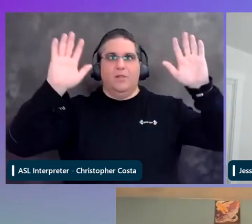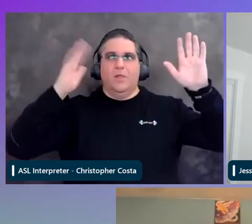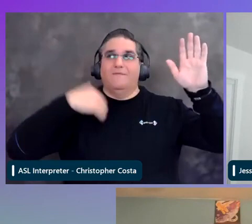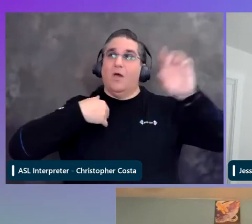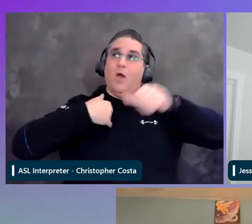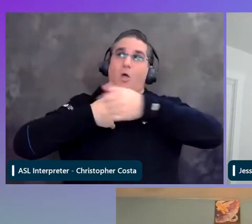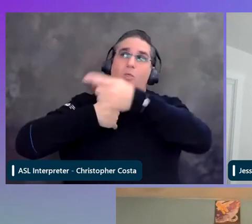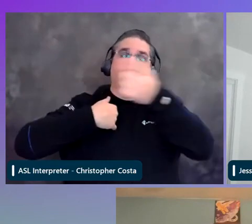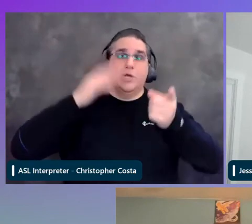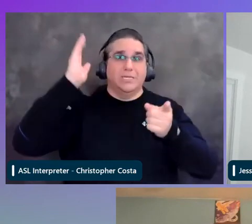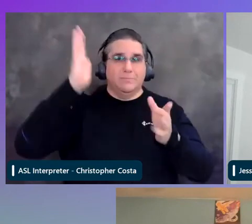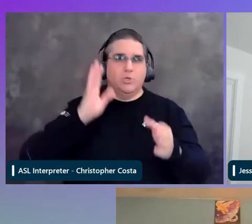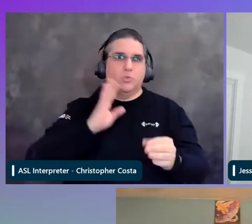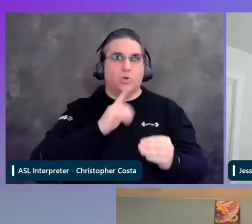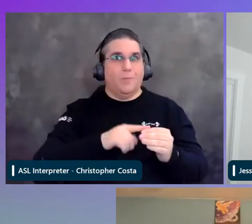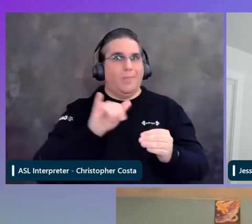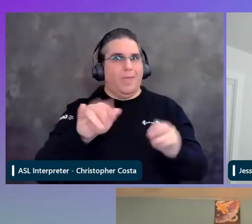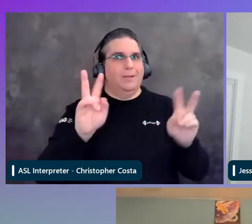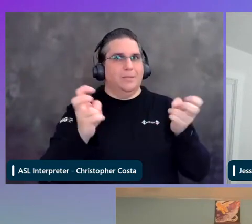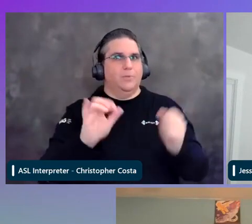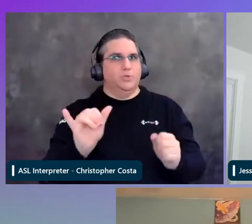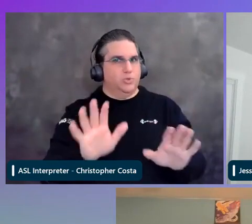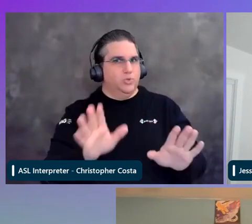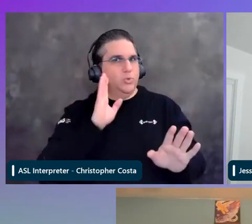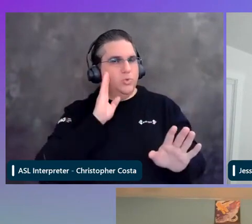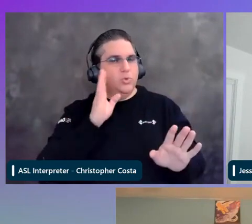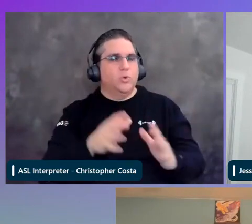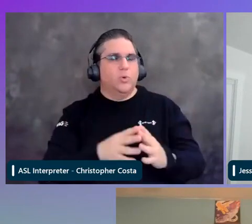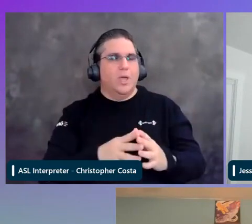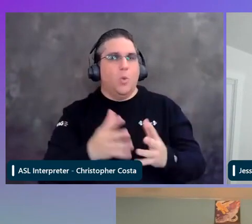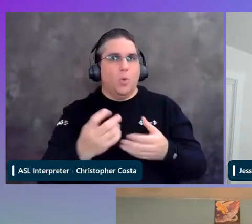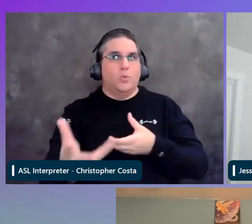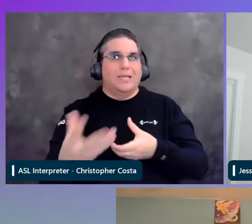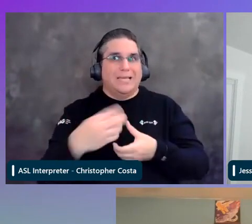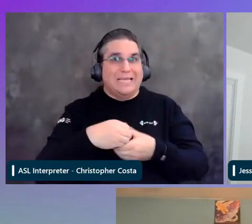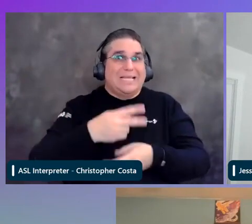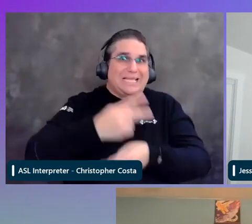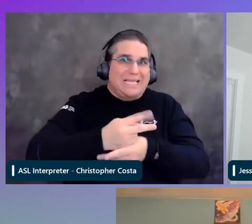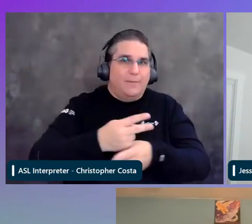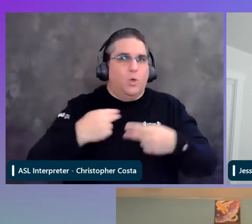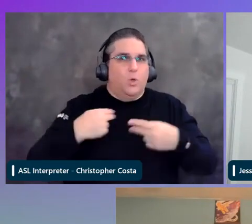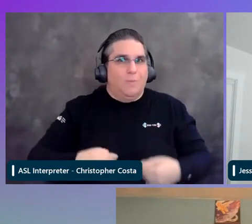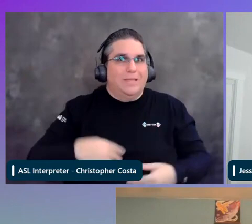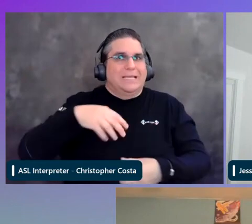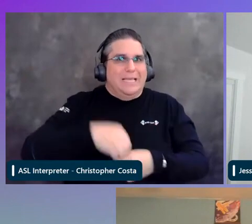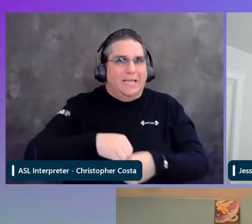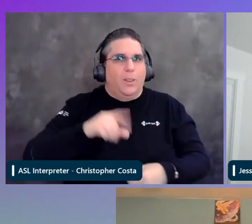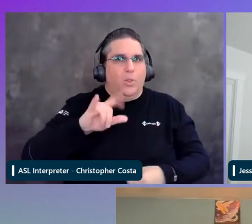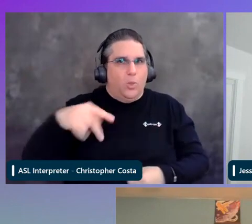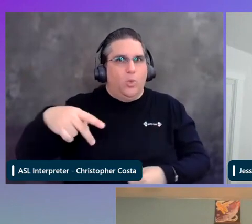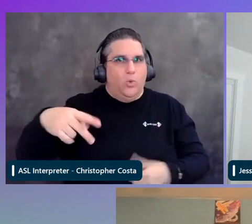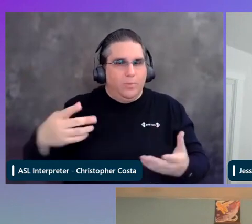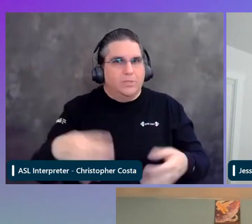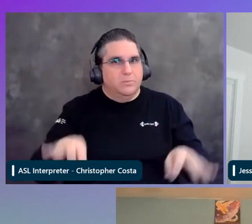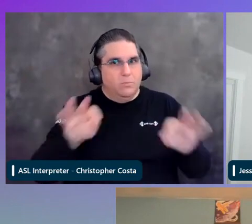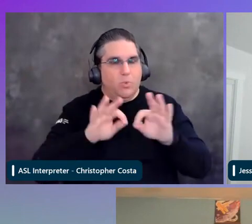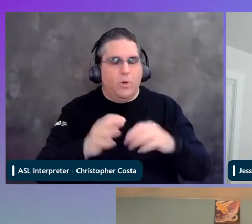will be touching on this topic as well, and keeping the humans in the loop is critical. Um,